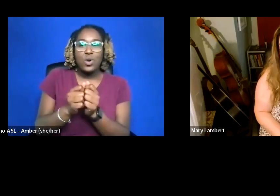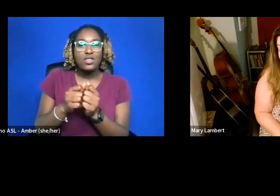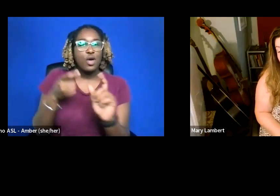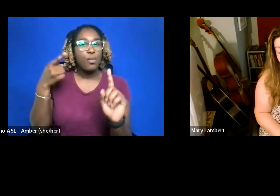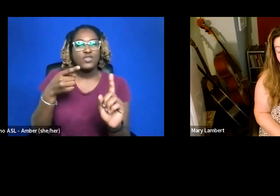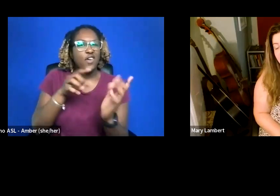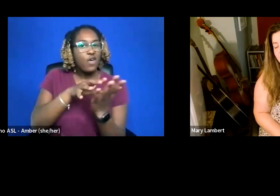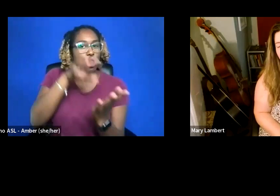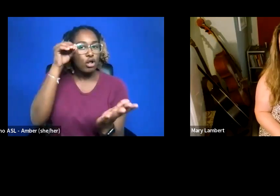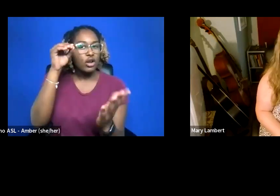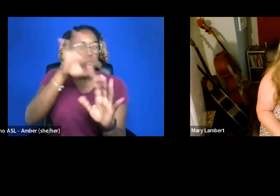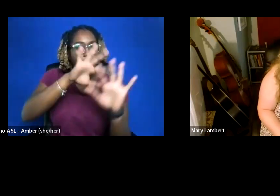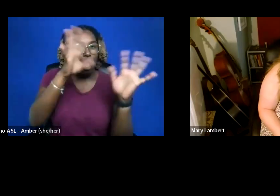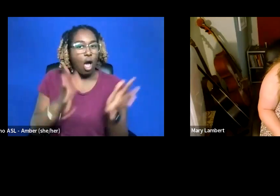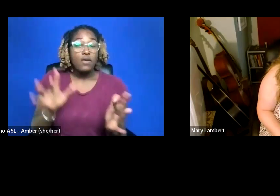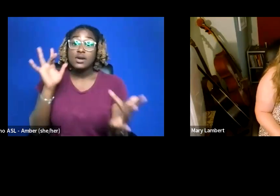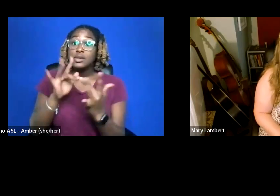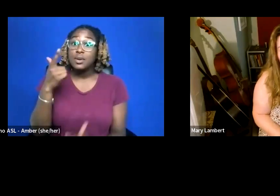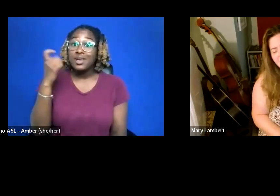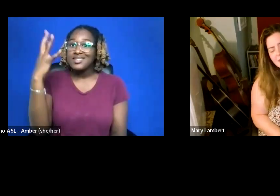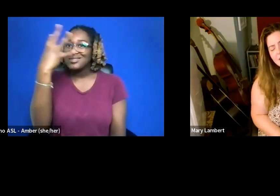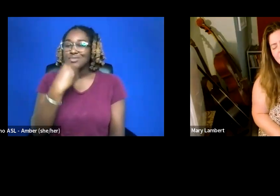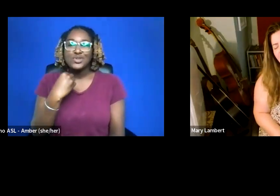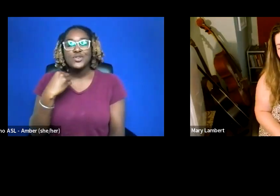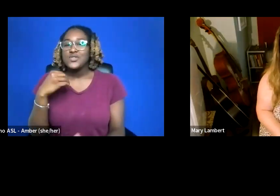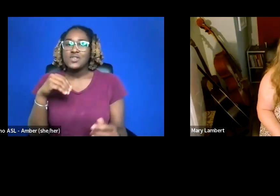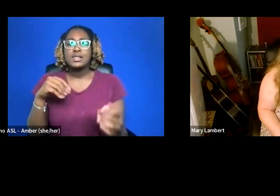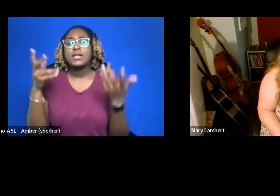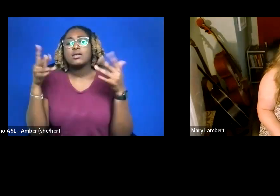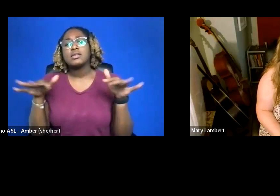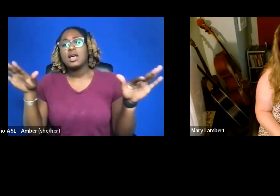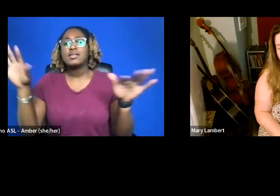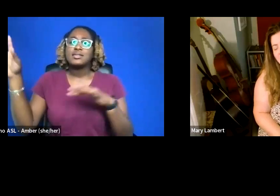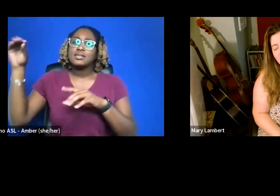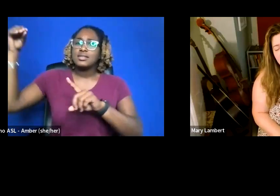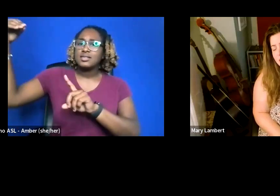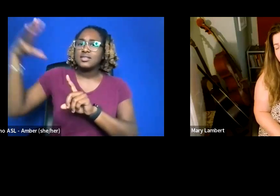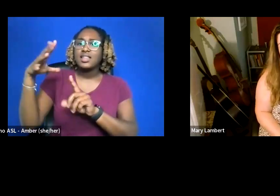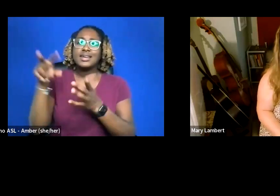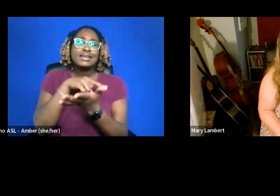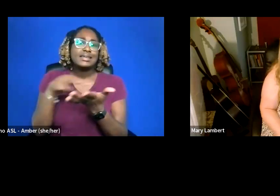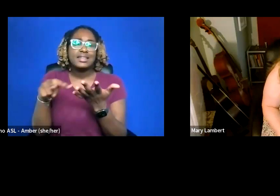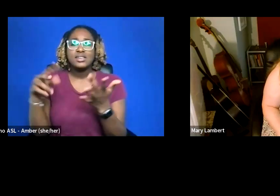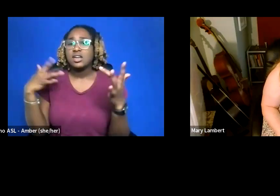Touch them because the light was pretty on them and the dust and sunlight danced the way your heart did. Touch yourself with the purpose.